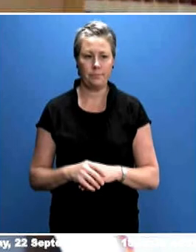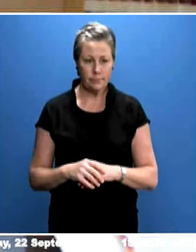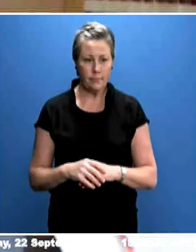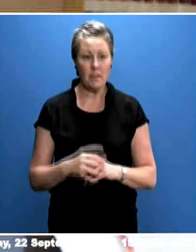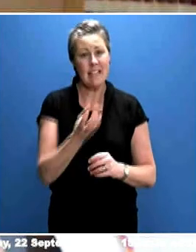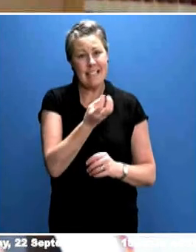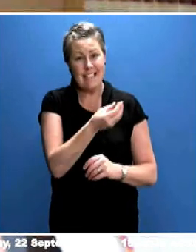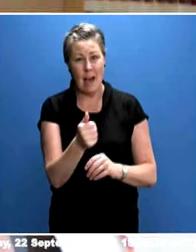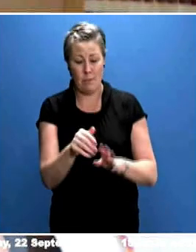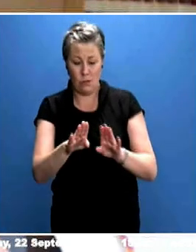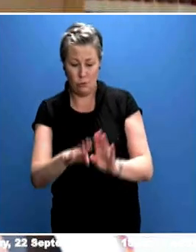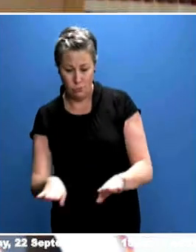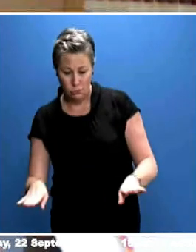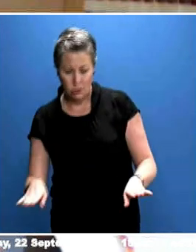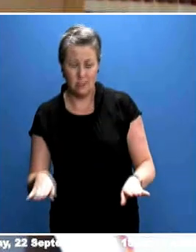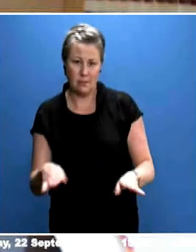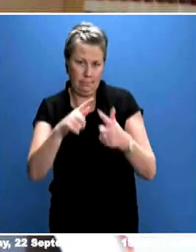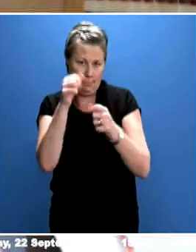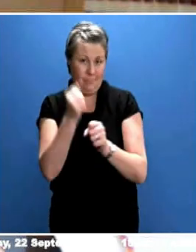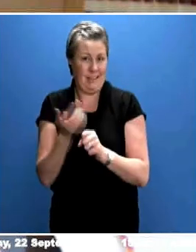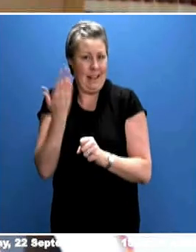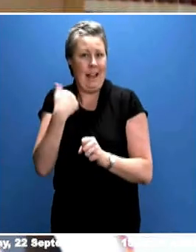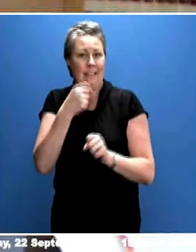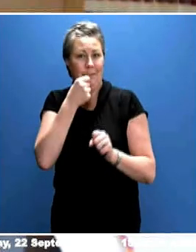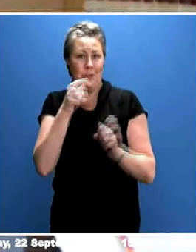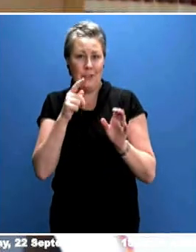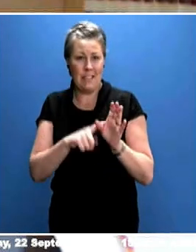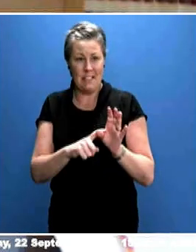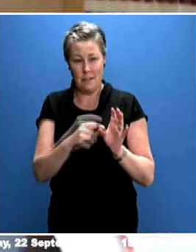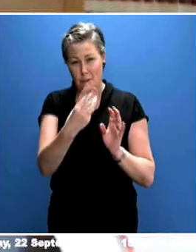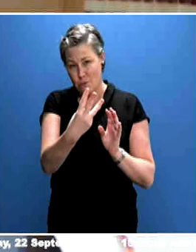So in the last few years we've had three or four children to which we've